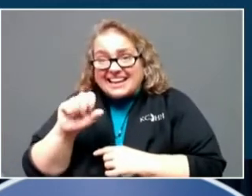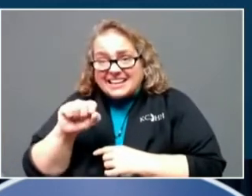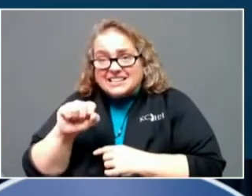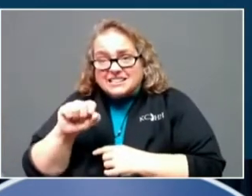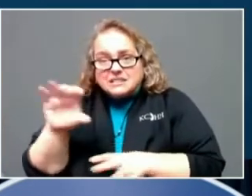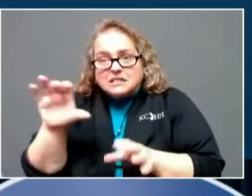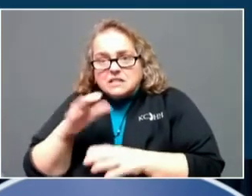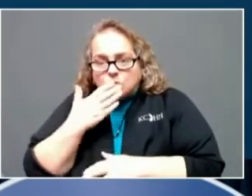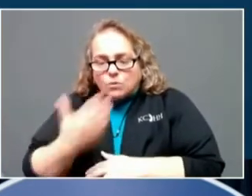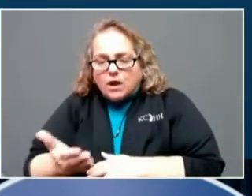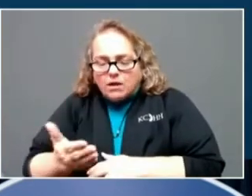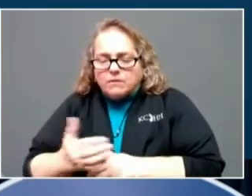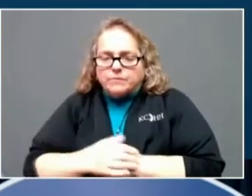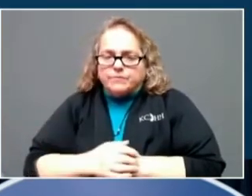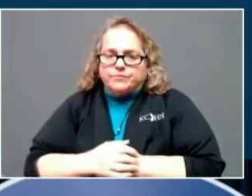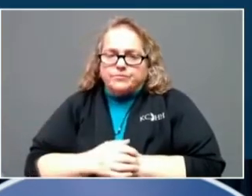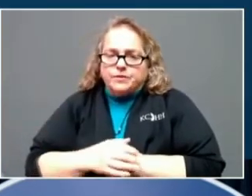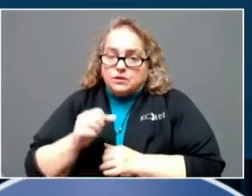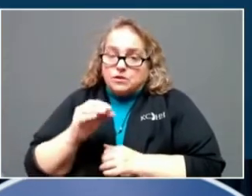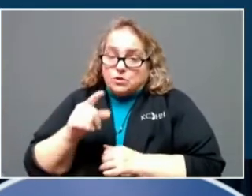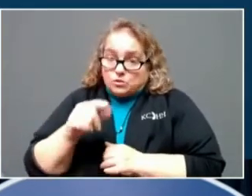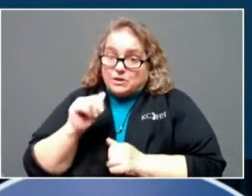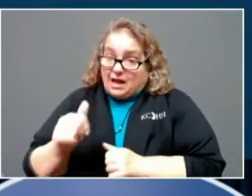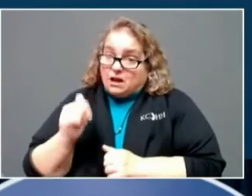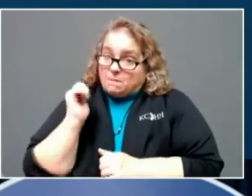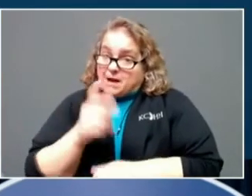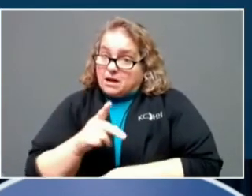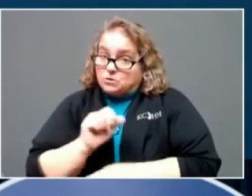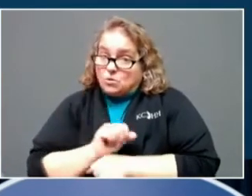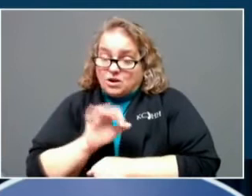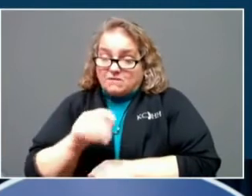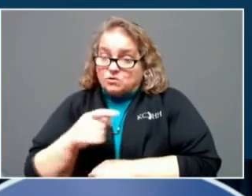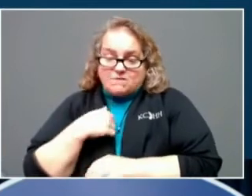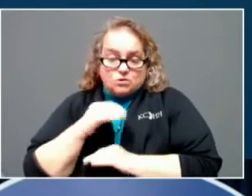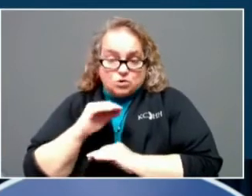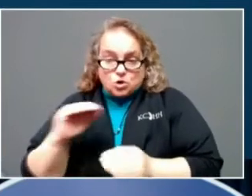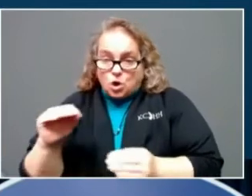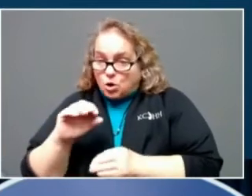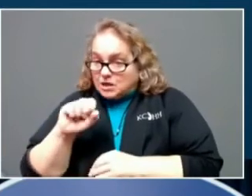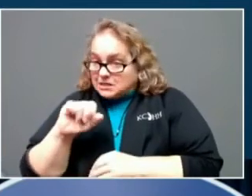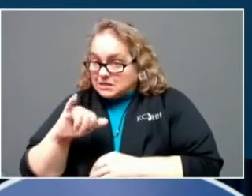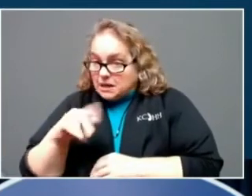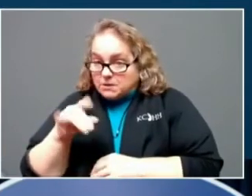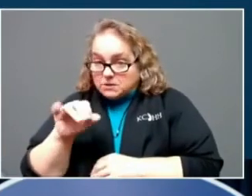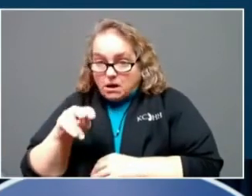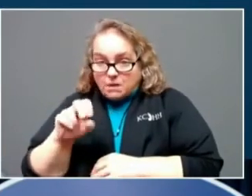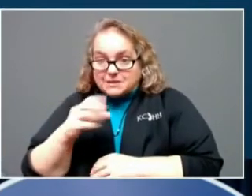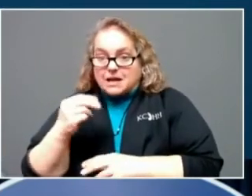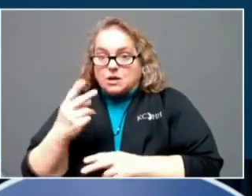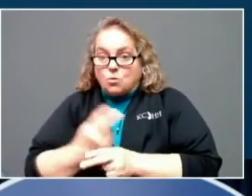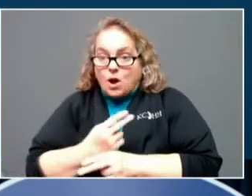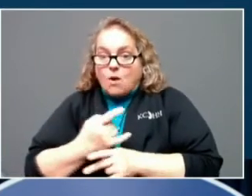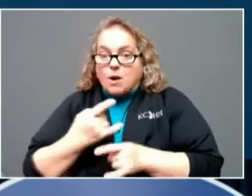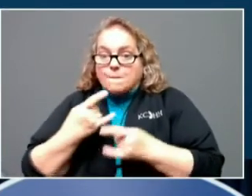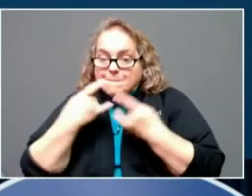you could go back to work if you have no symptoms and just wear a mask for the last five days, that's a big deal. That helps get you back to work sooner.